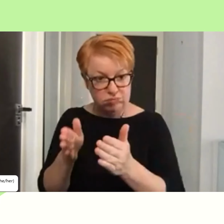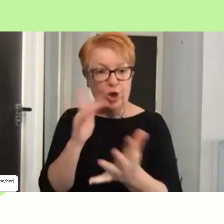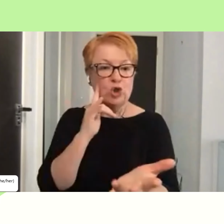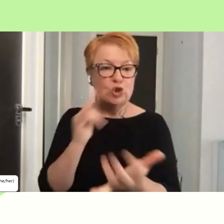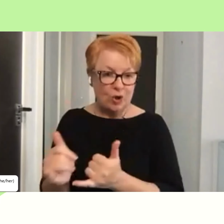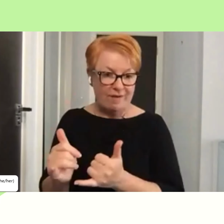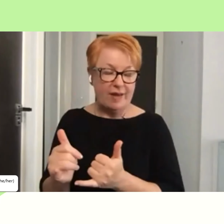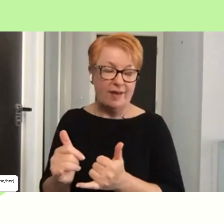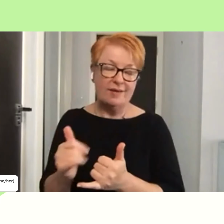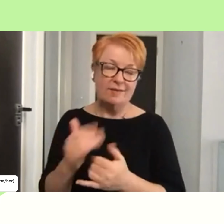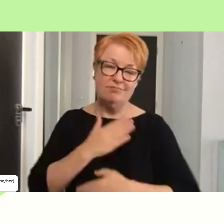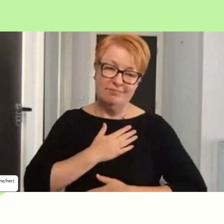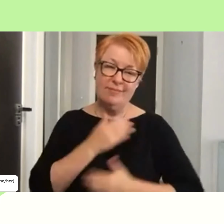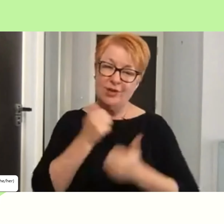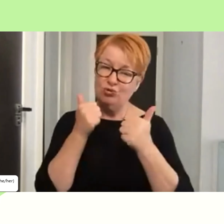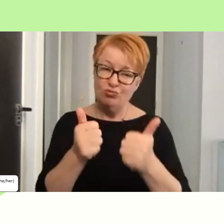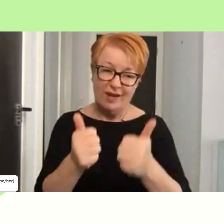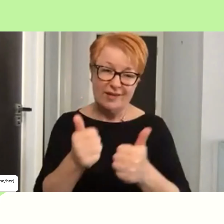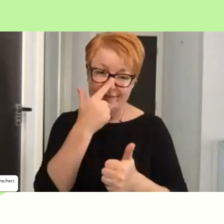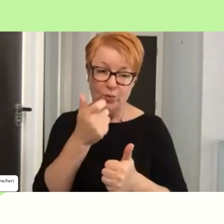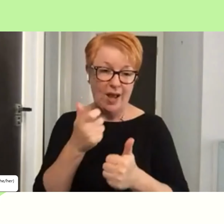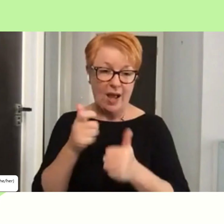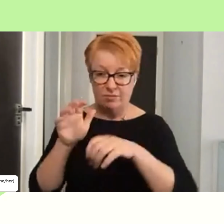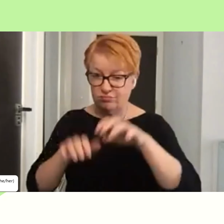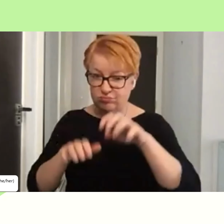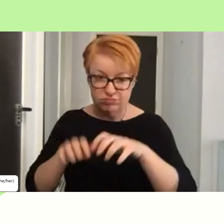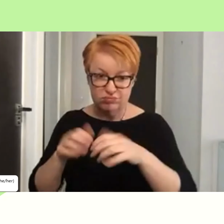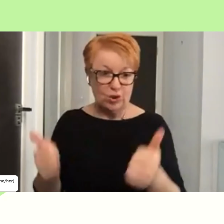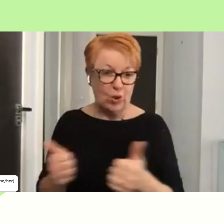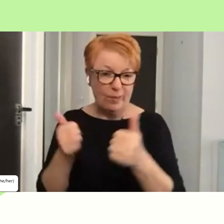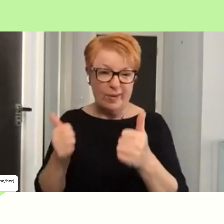And we would be really grateful if you could take a few minutes to complete.